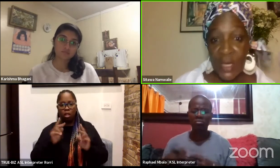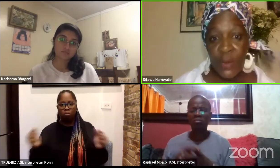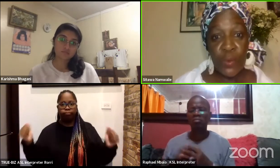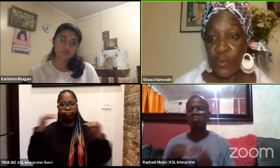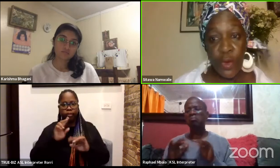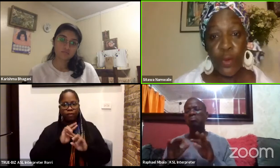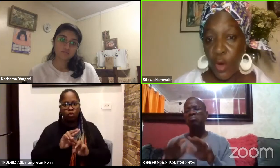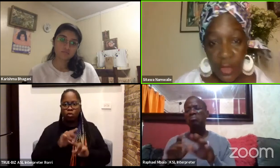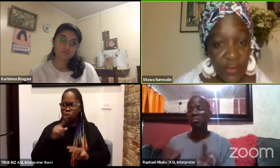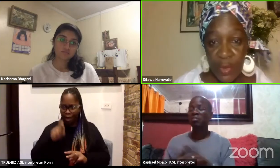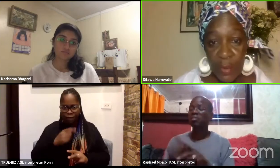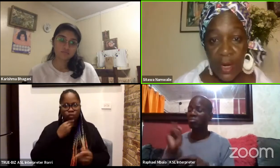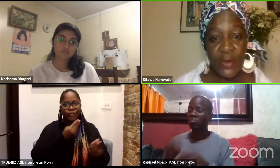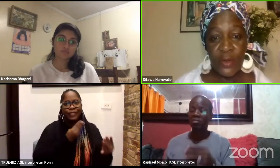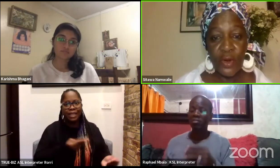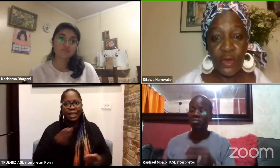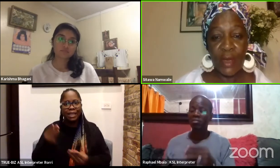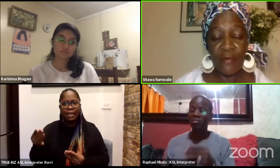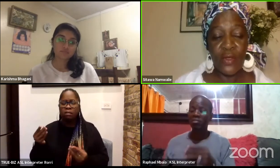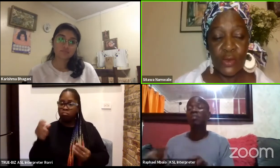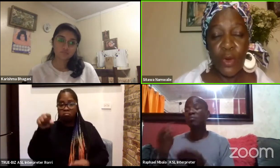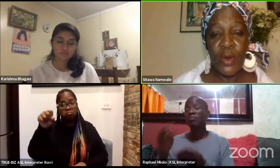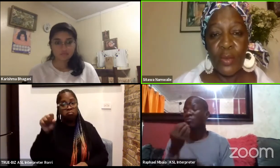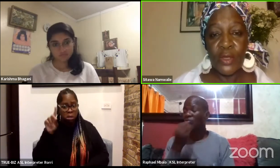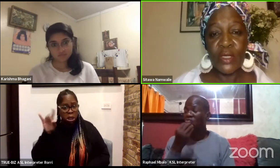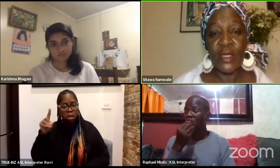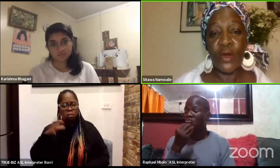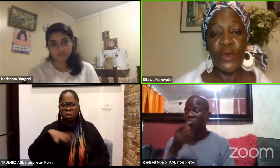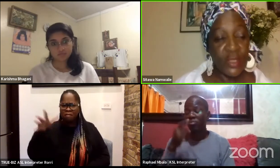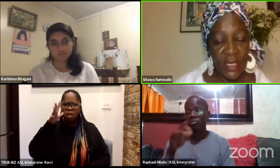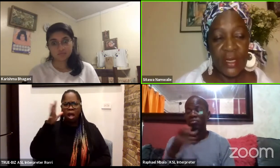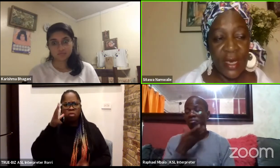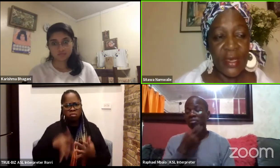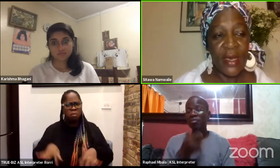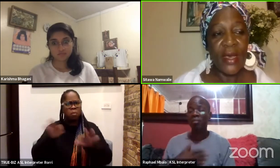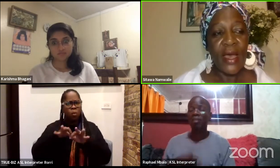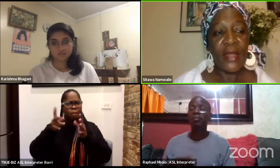And we did, we got lots of people 'cause my father was a prominent person in the community and in Kenya,